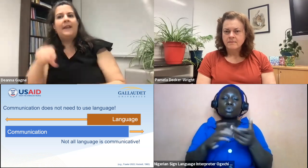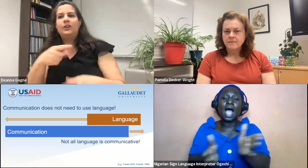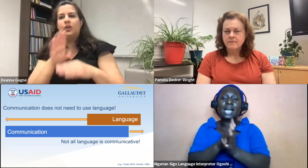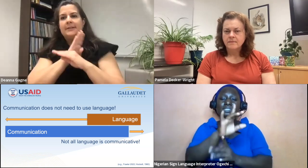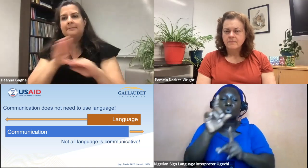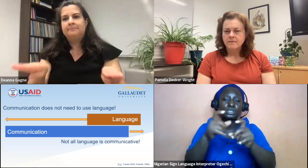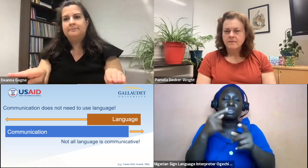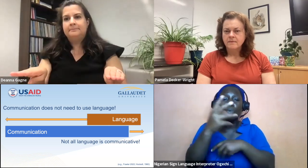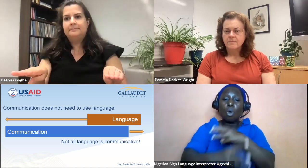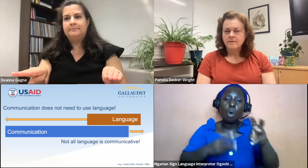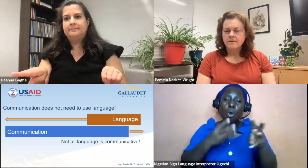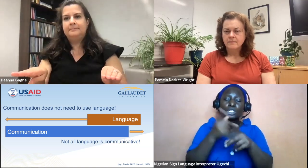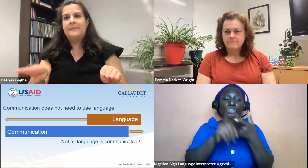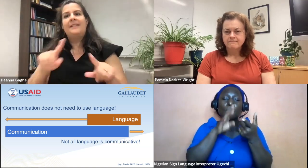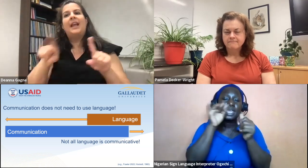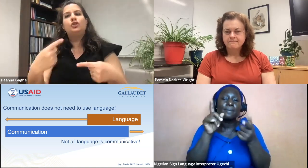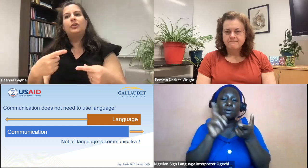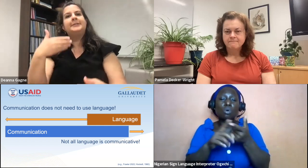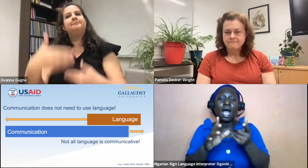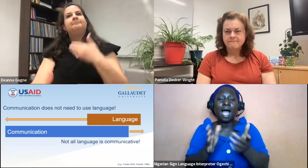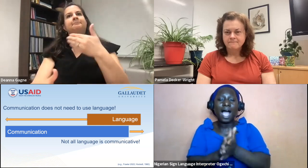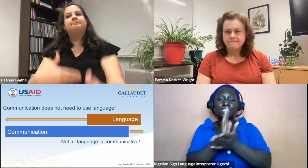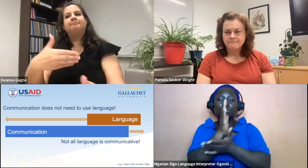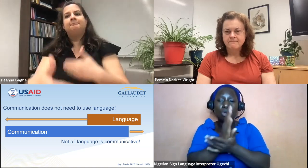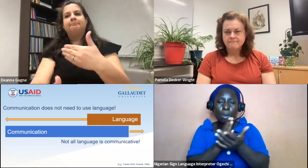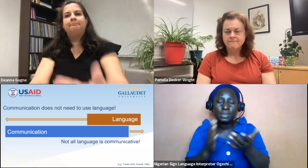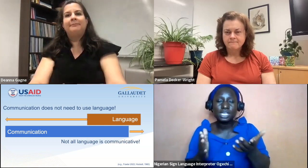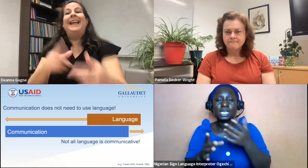language to be able to talk about these things, and you can't ask those questions.